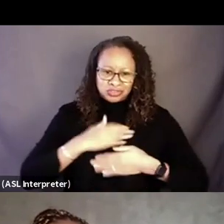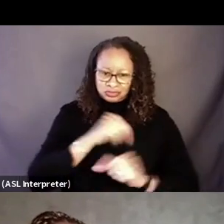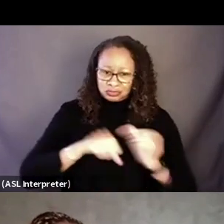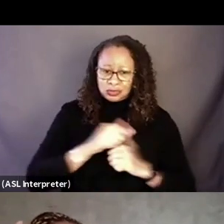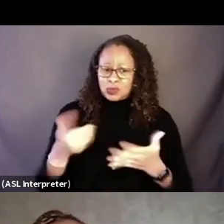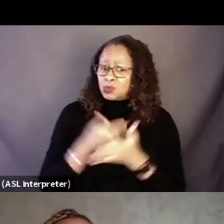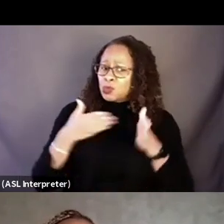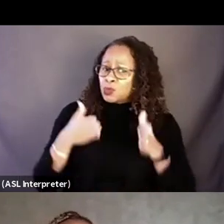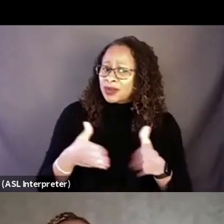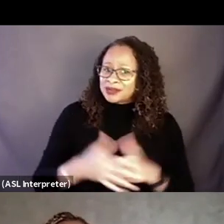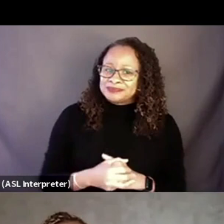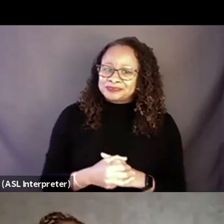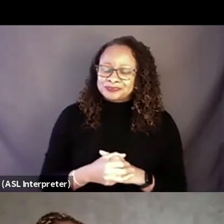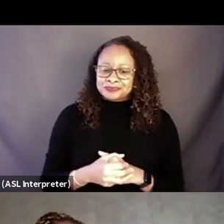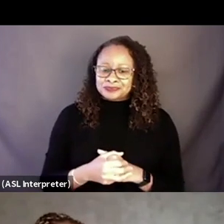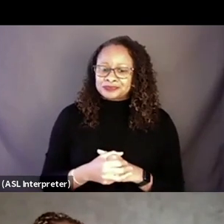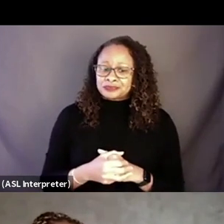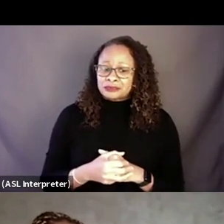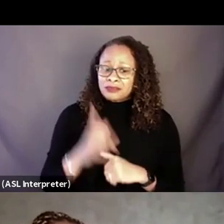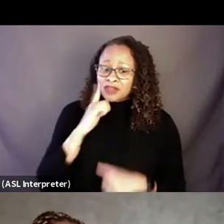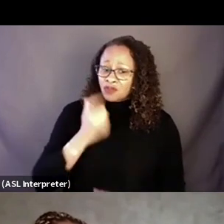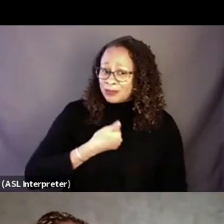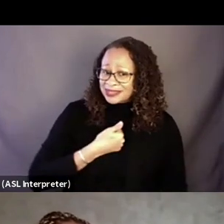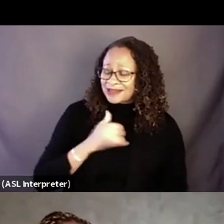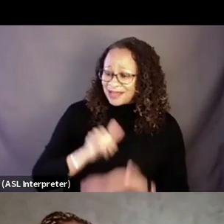And that for me is what the gift of "Softie" has been.